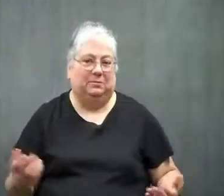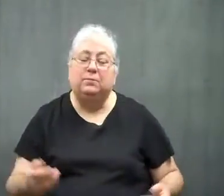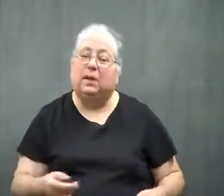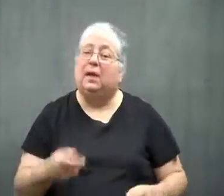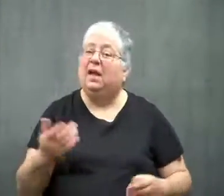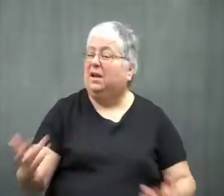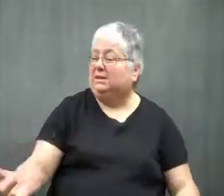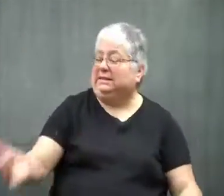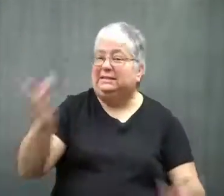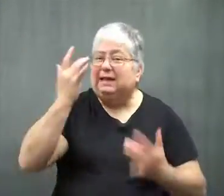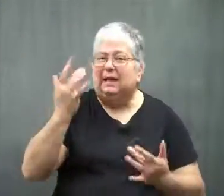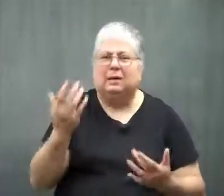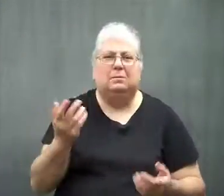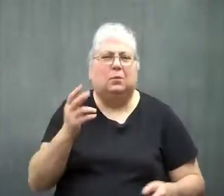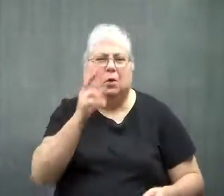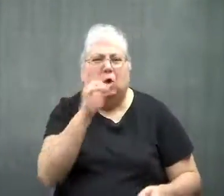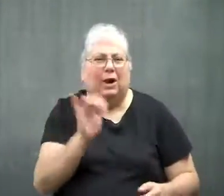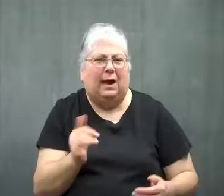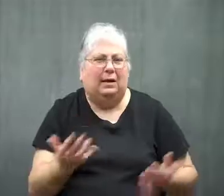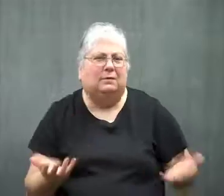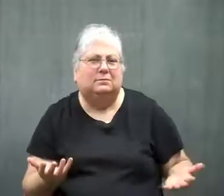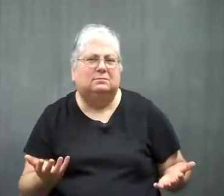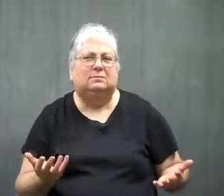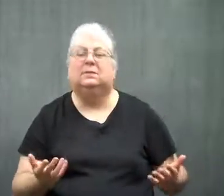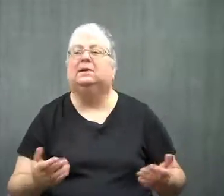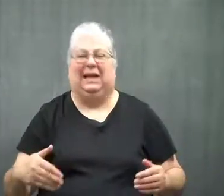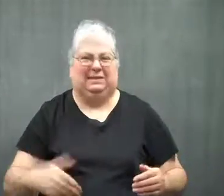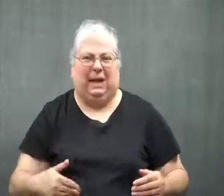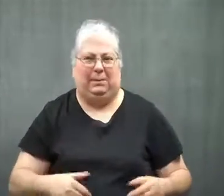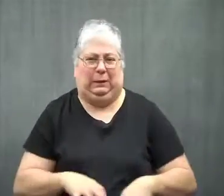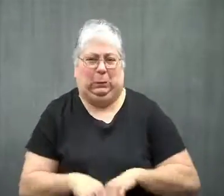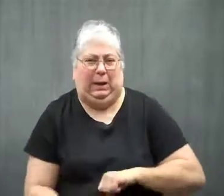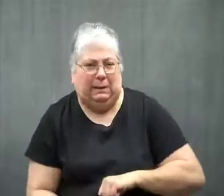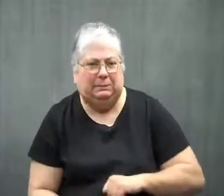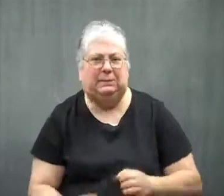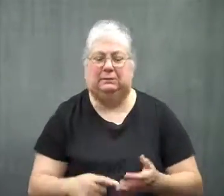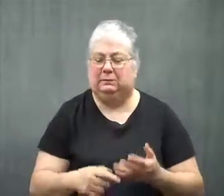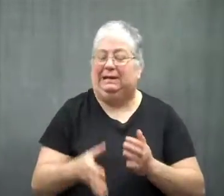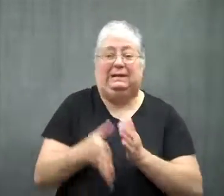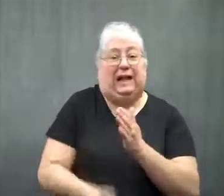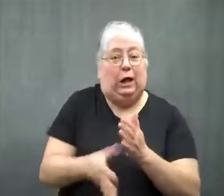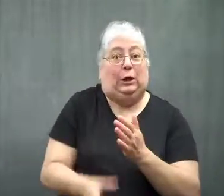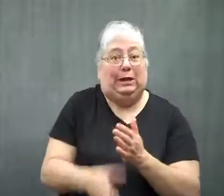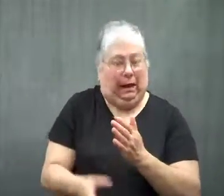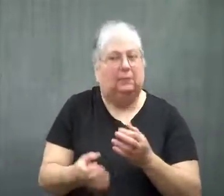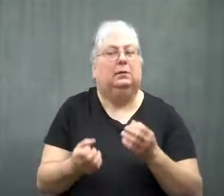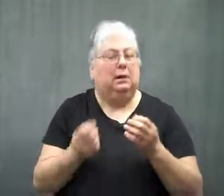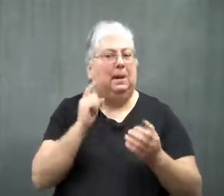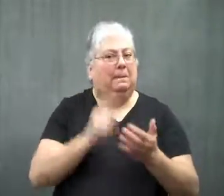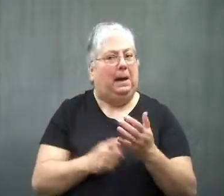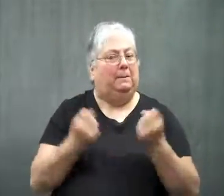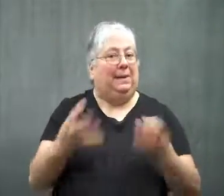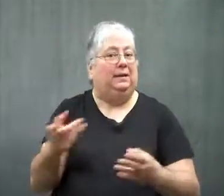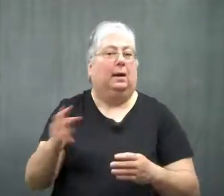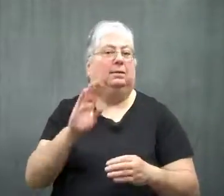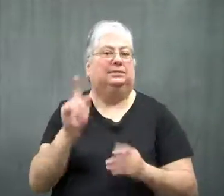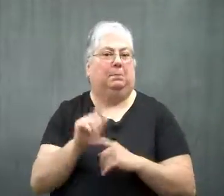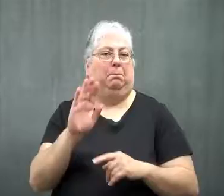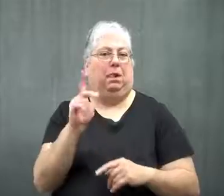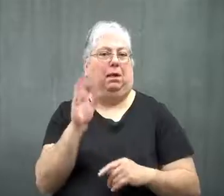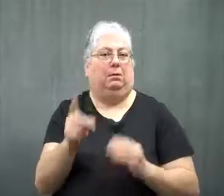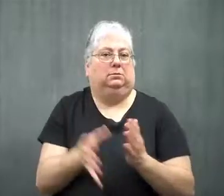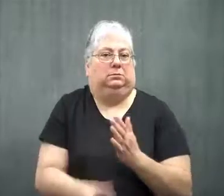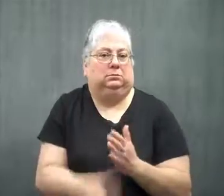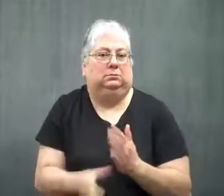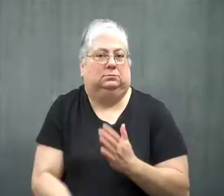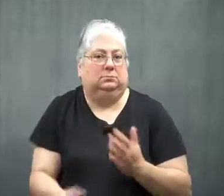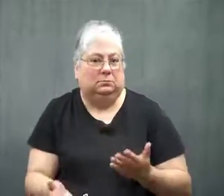Symptoms of E-coli are stomach cramps, diarrhea, which is often bloody,